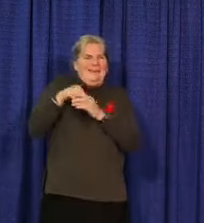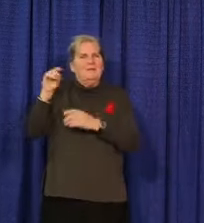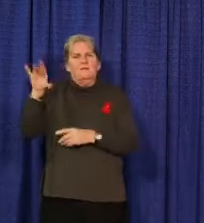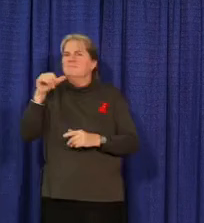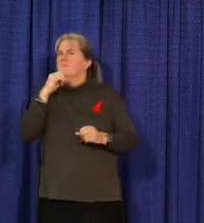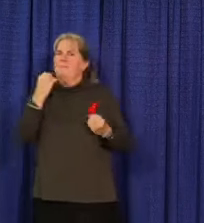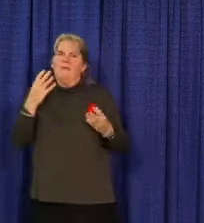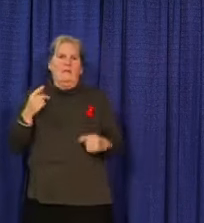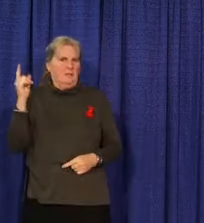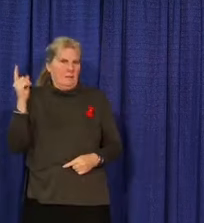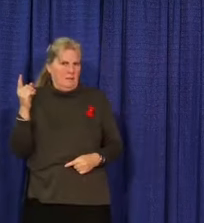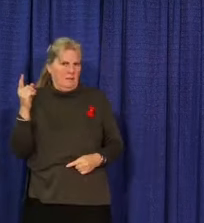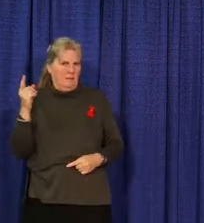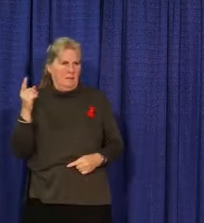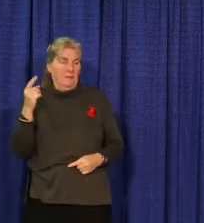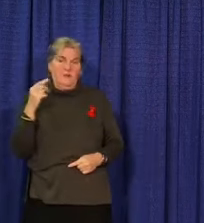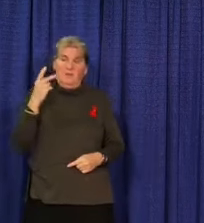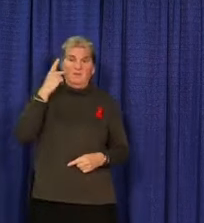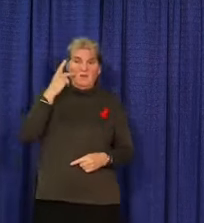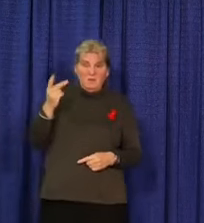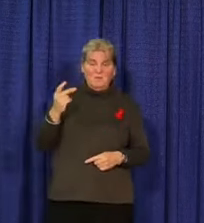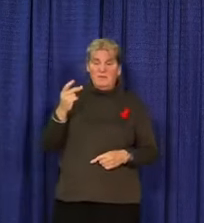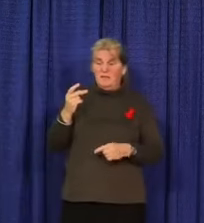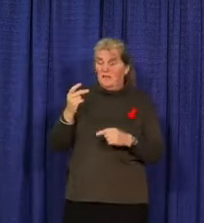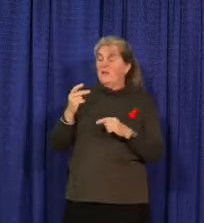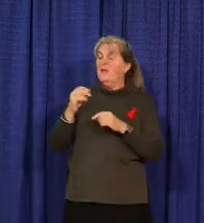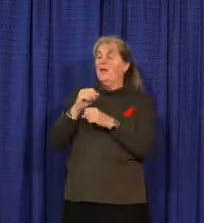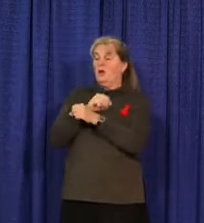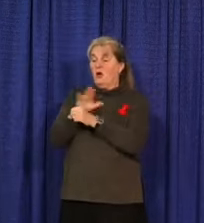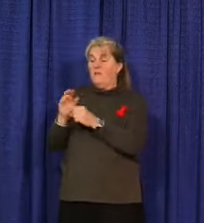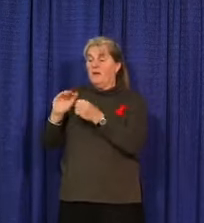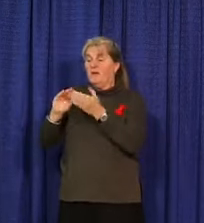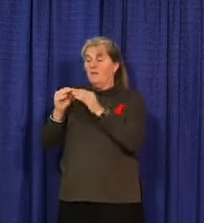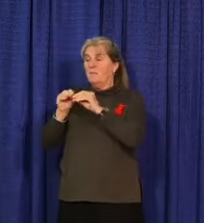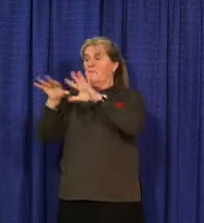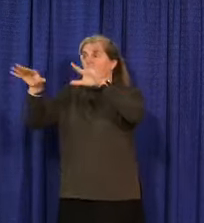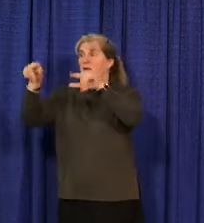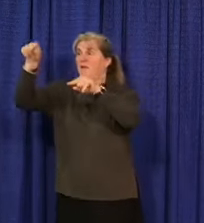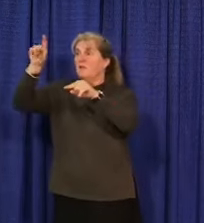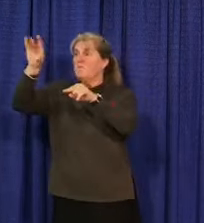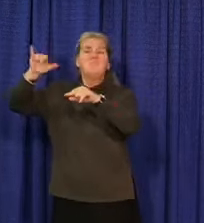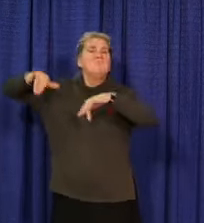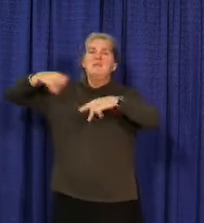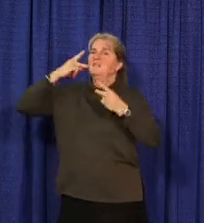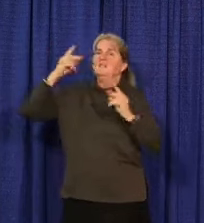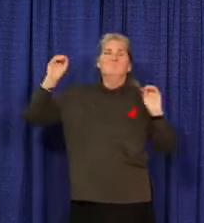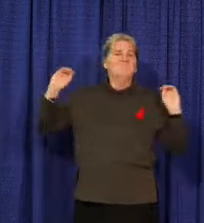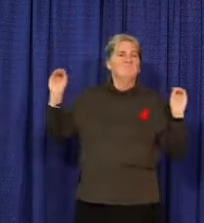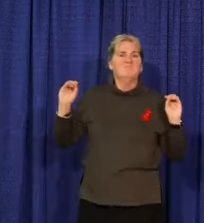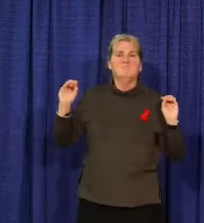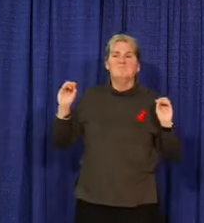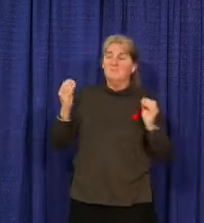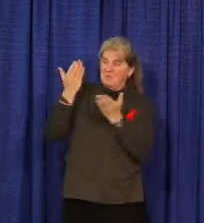Dawson city. We are not seeing community spread. We have no firm evidence at this